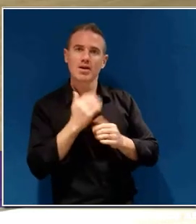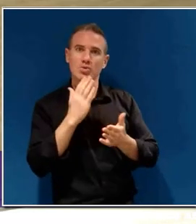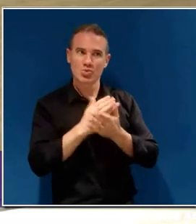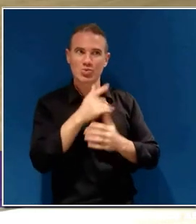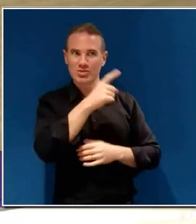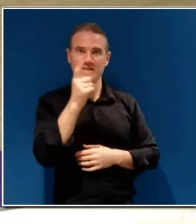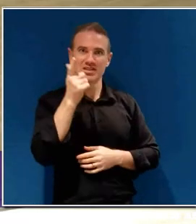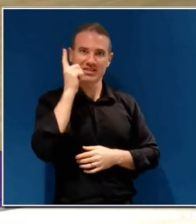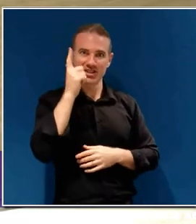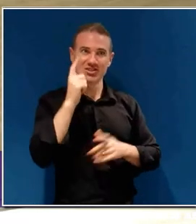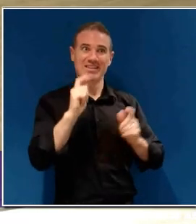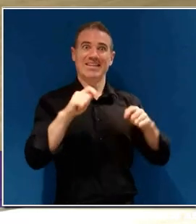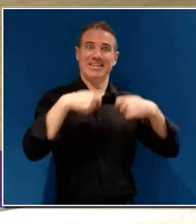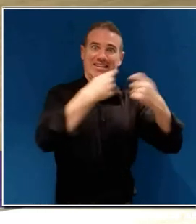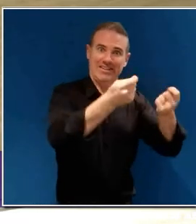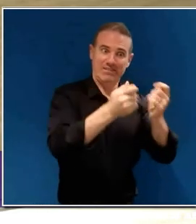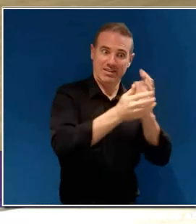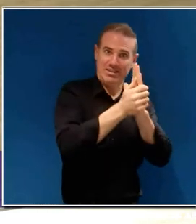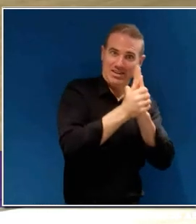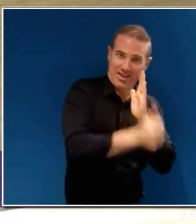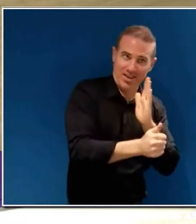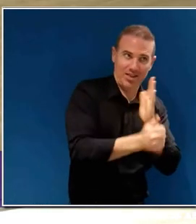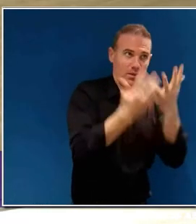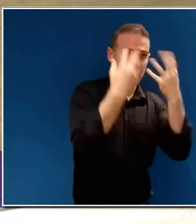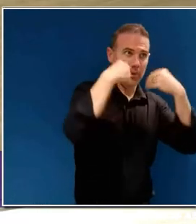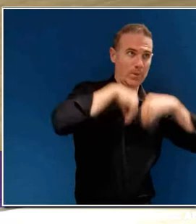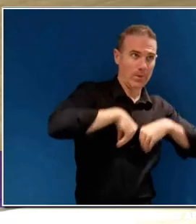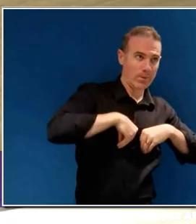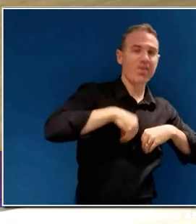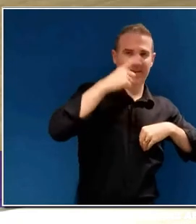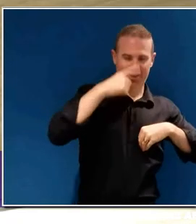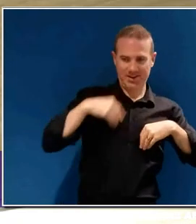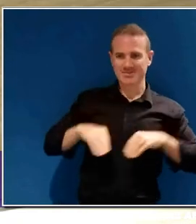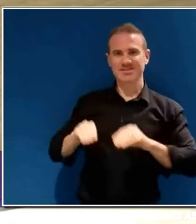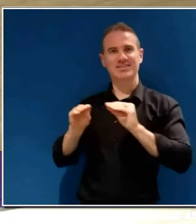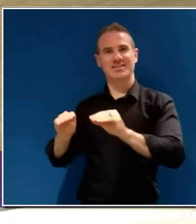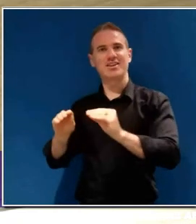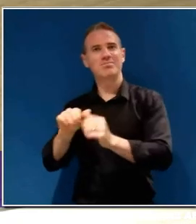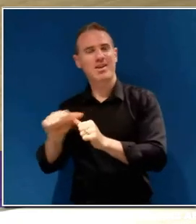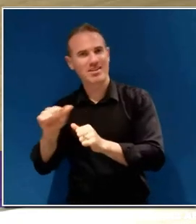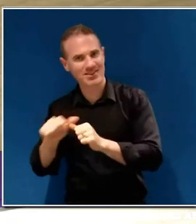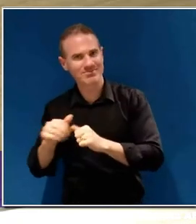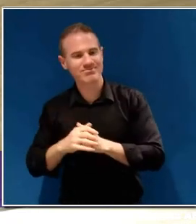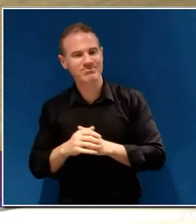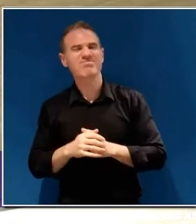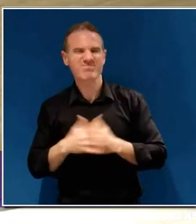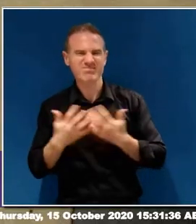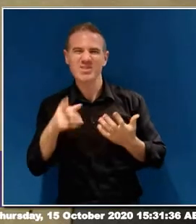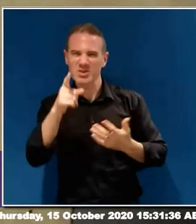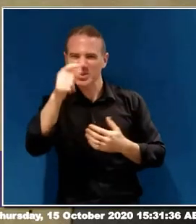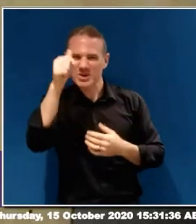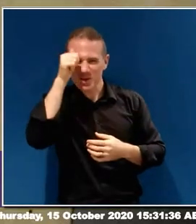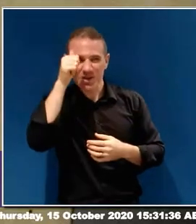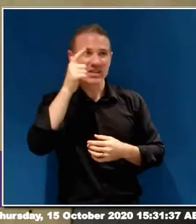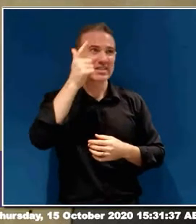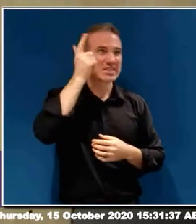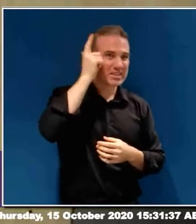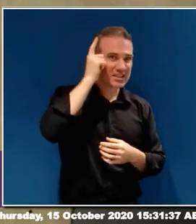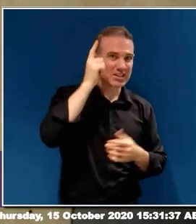And you accept that teachers and principals can be under a significant amount of stress in the course of their work? Yes.